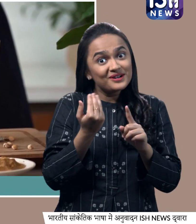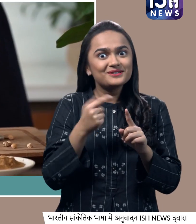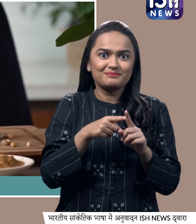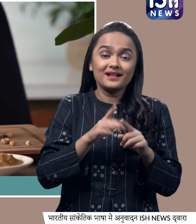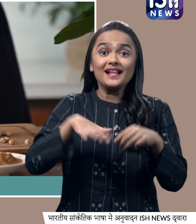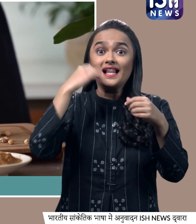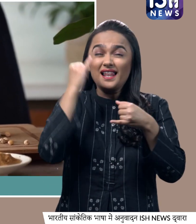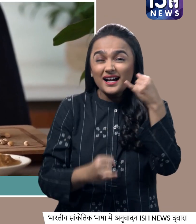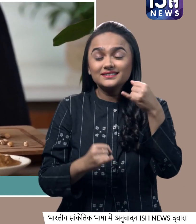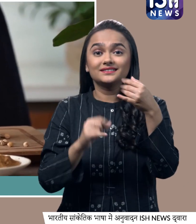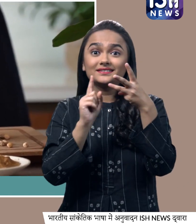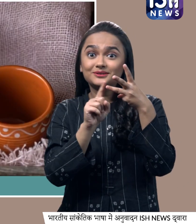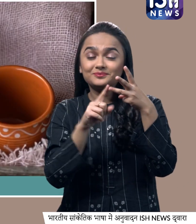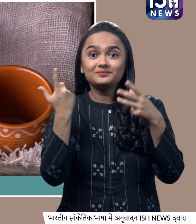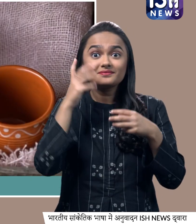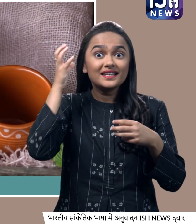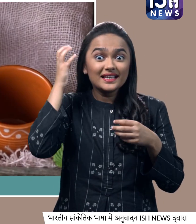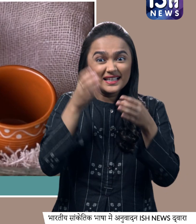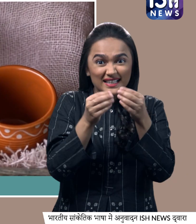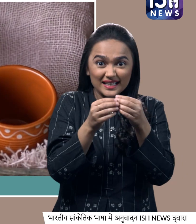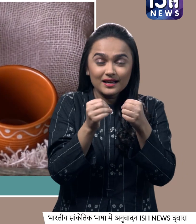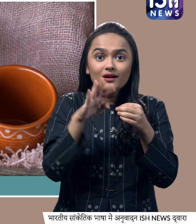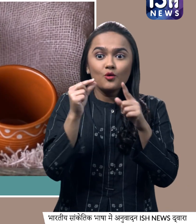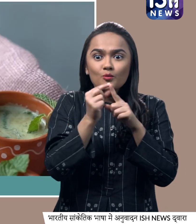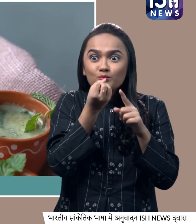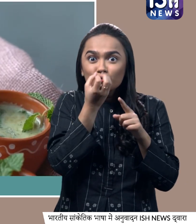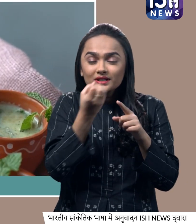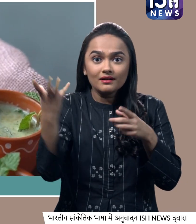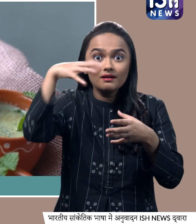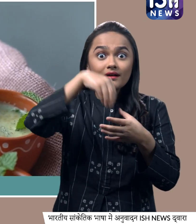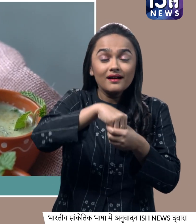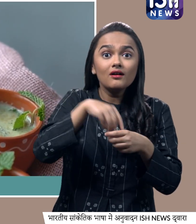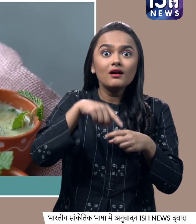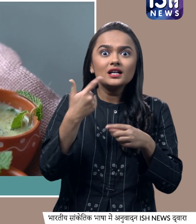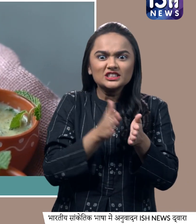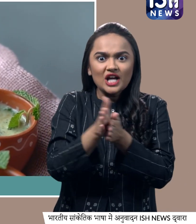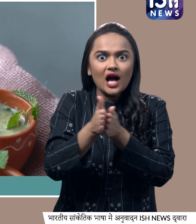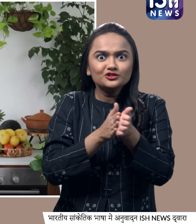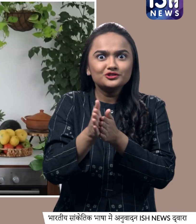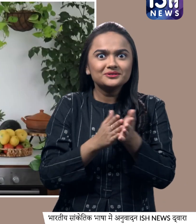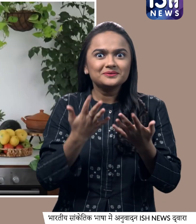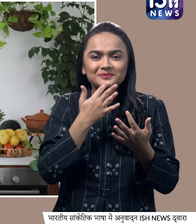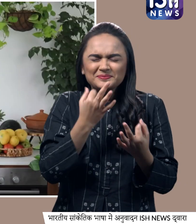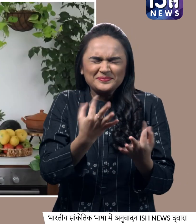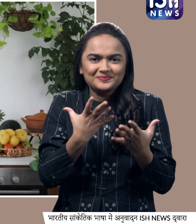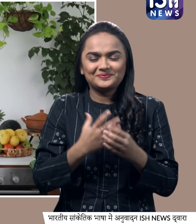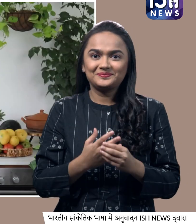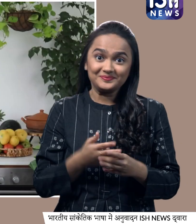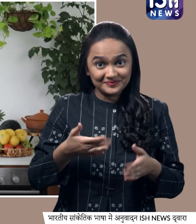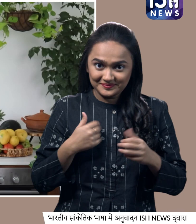And in the end, we'll learn how to make a delicious chhaas using coconut milk and mint Come, let's get started